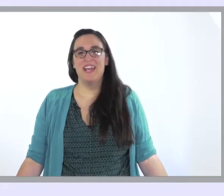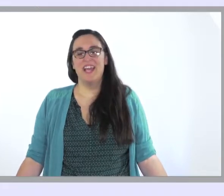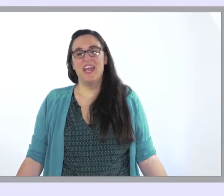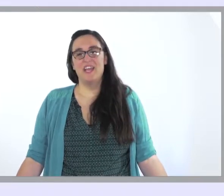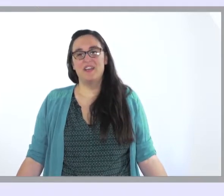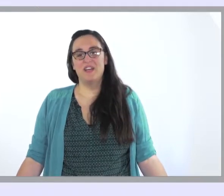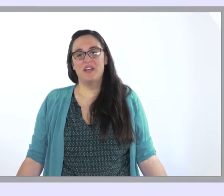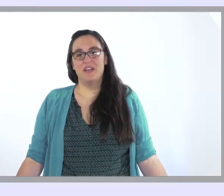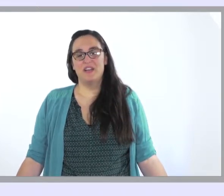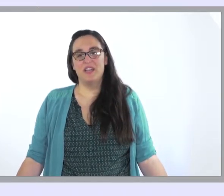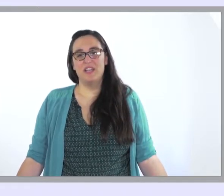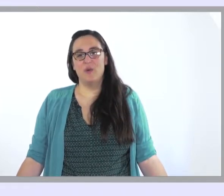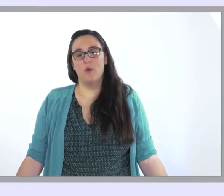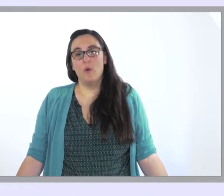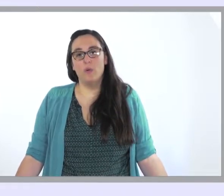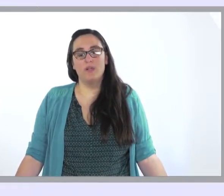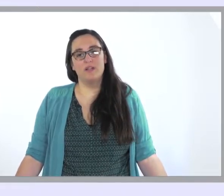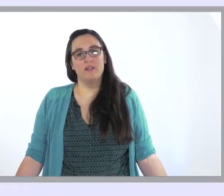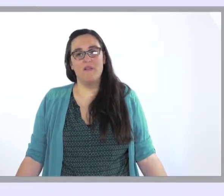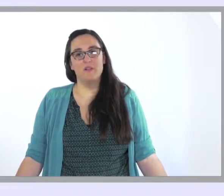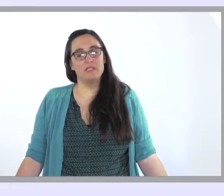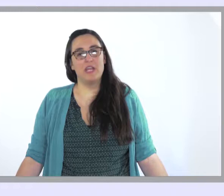in all levels,